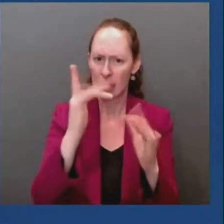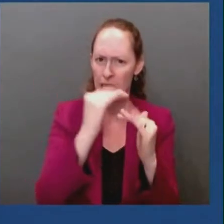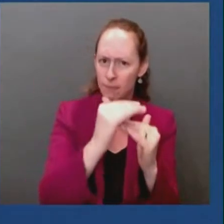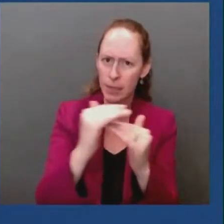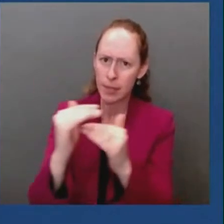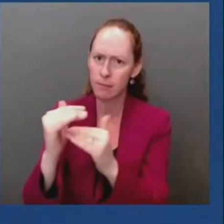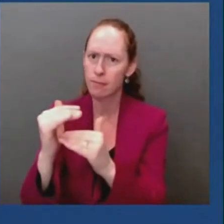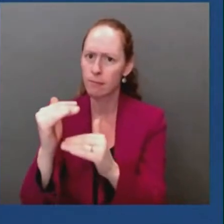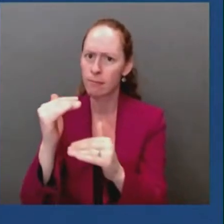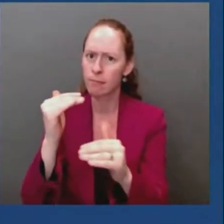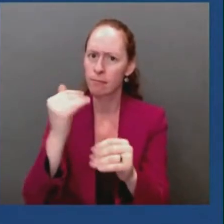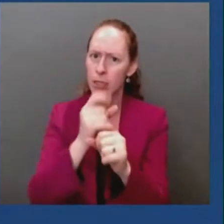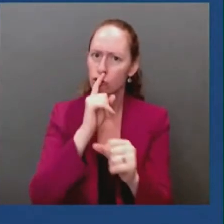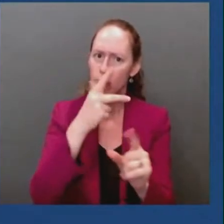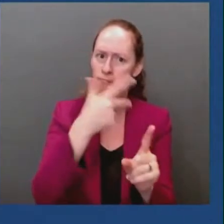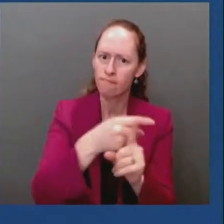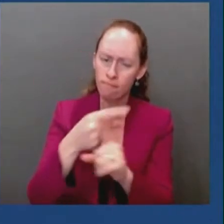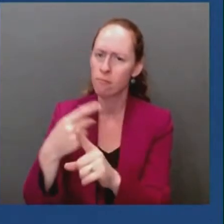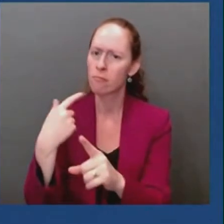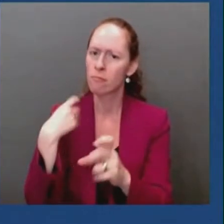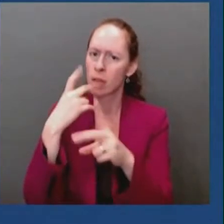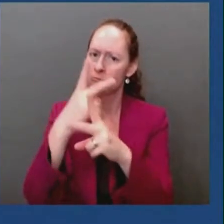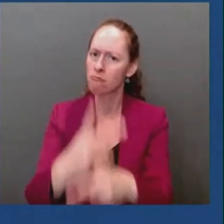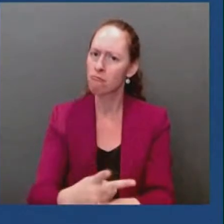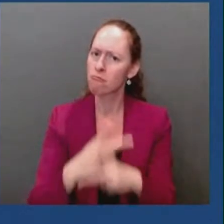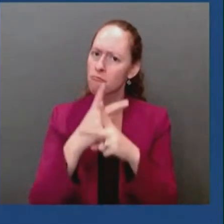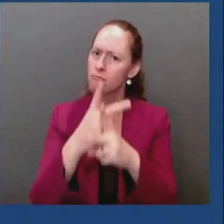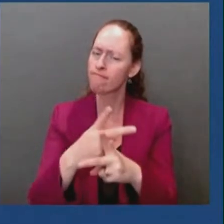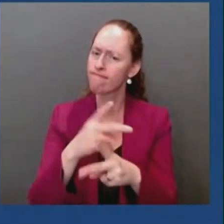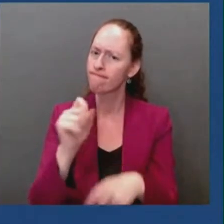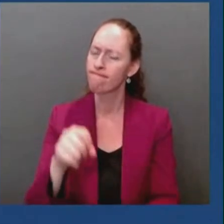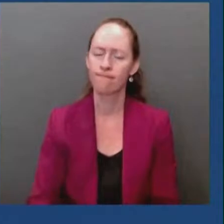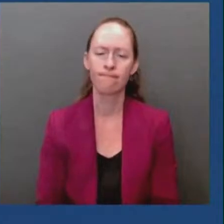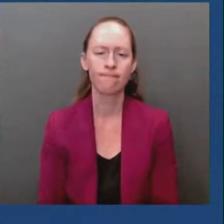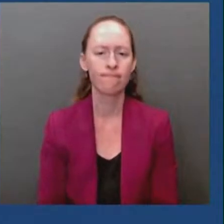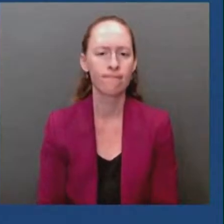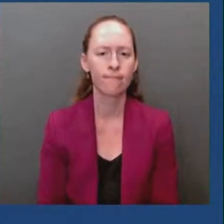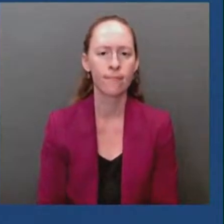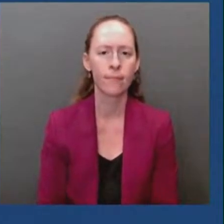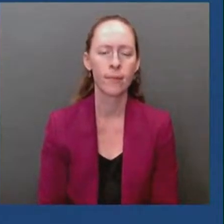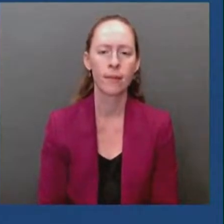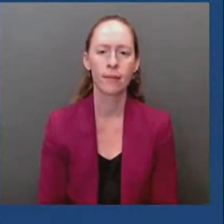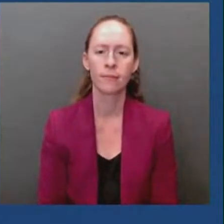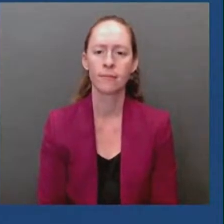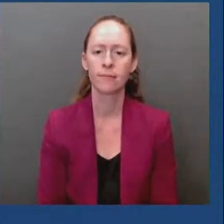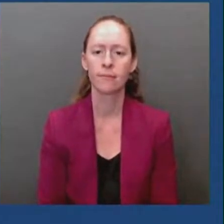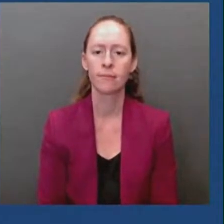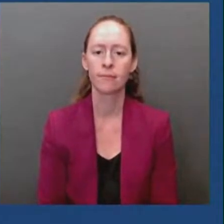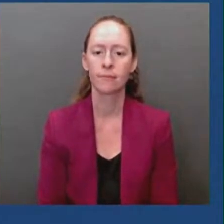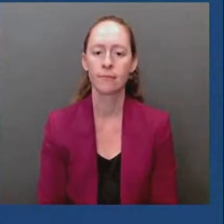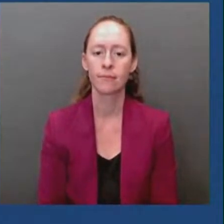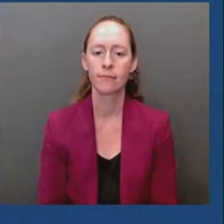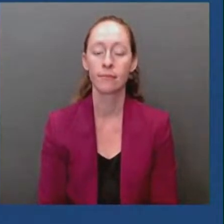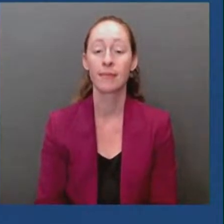ACTIVELY WORKING TO DO IS TAKING CLOSE PICTURES OF THE BOTTLE CAPS, DID THE EDUCATION THAT IS NEEDED, MINIMIZING THE AMOUNT OF PRODUCT ON THE SHELF TO MINIMIZE CONFUSION AND